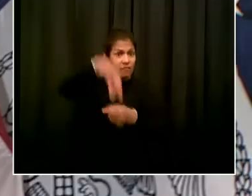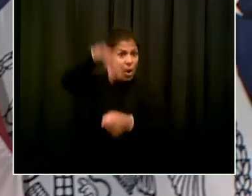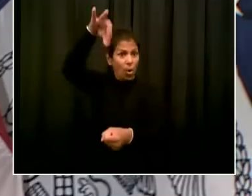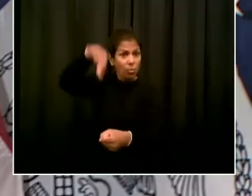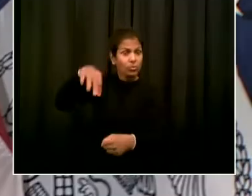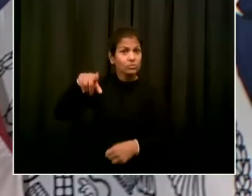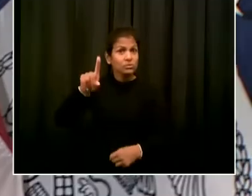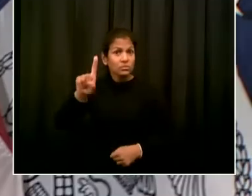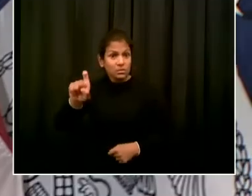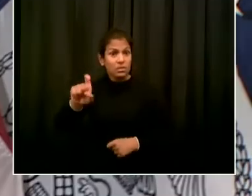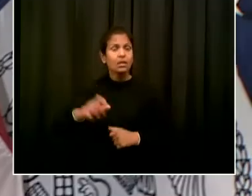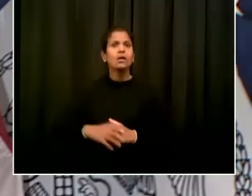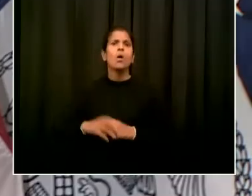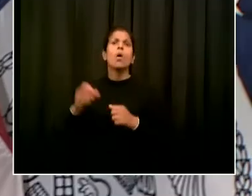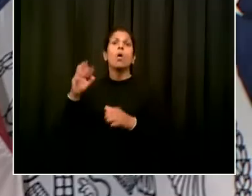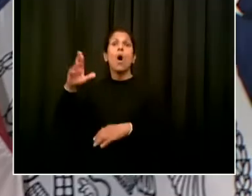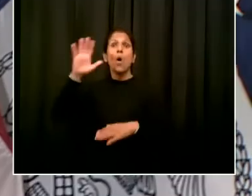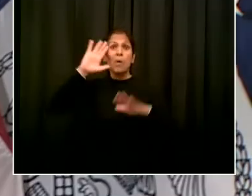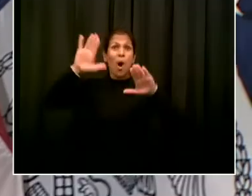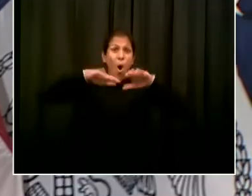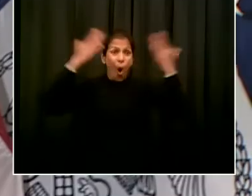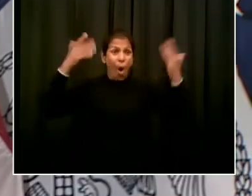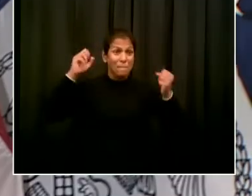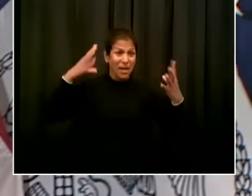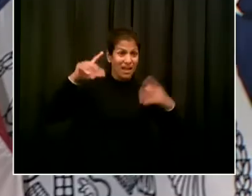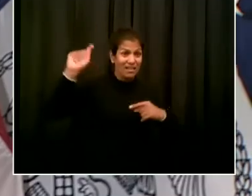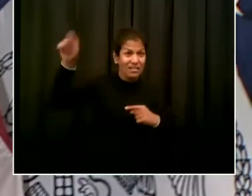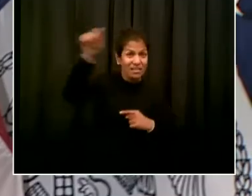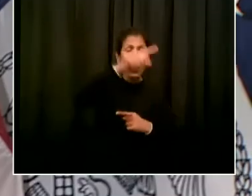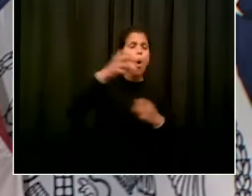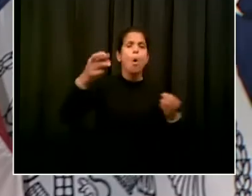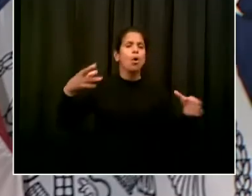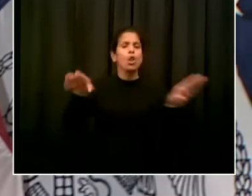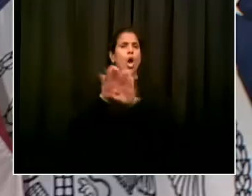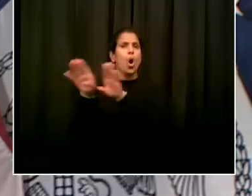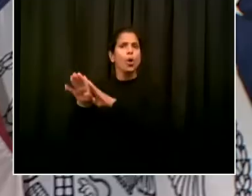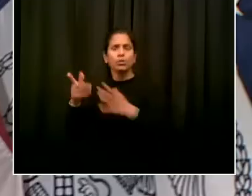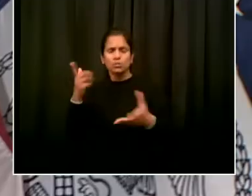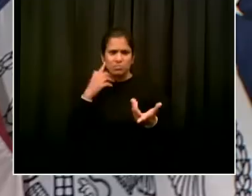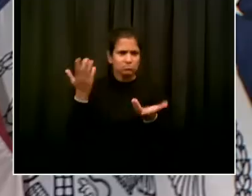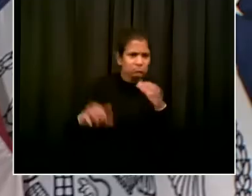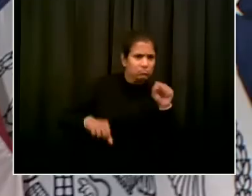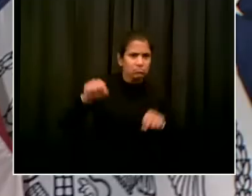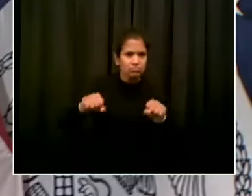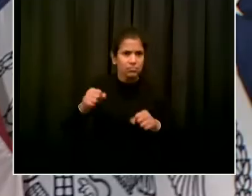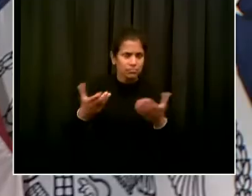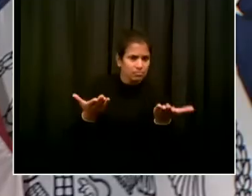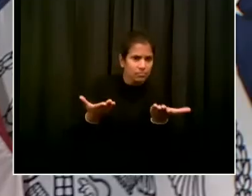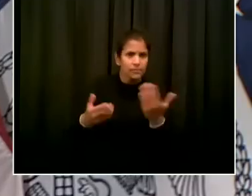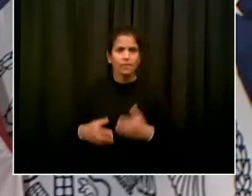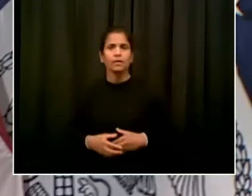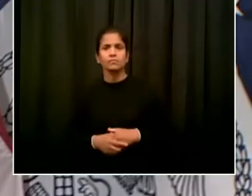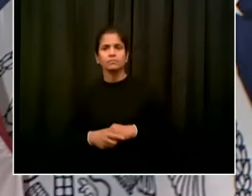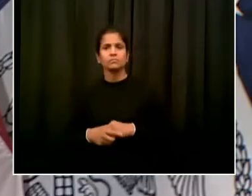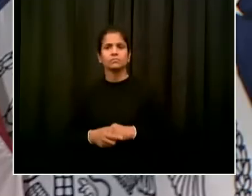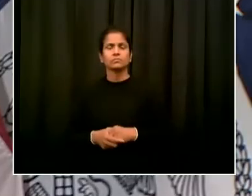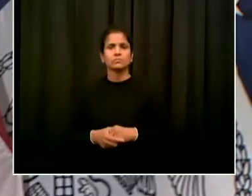ONCE AGAIN, YOU HAVE A GREAT PENCHANT F F OR ASKING THE IMPORTANT PRACTICAL QUESTION AND